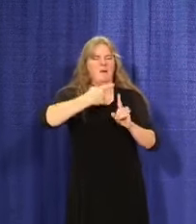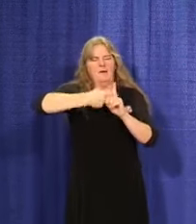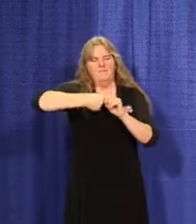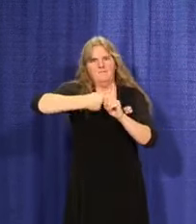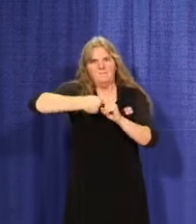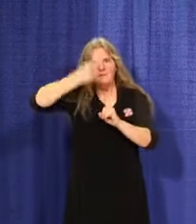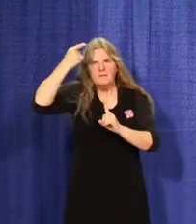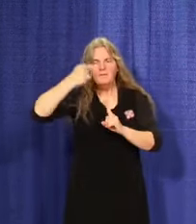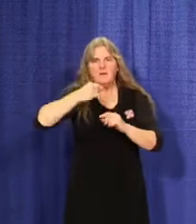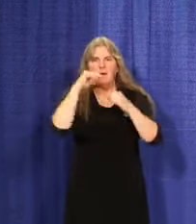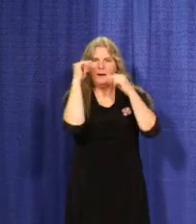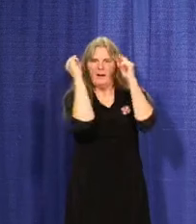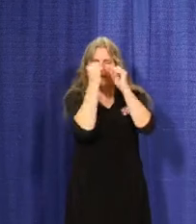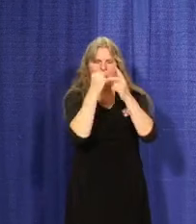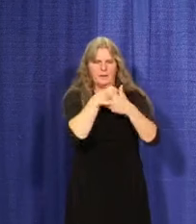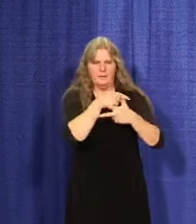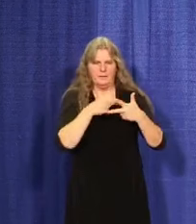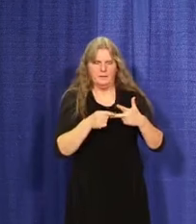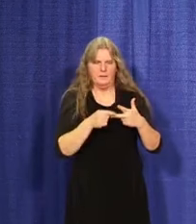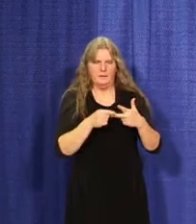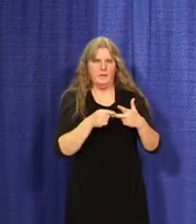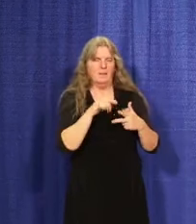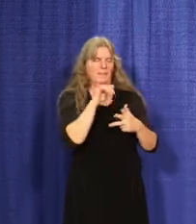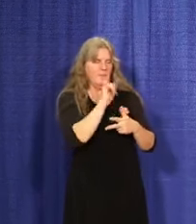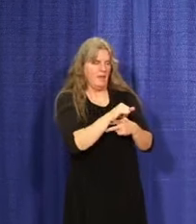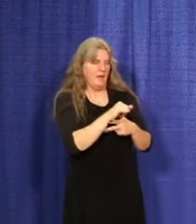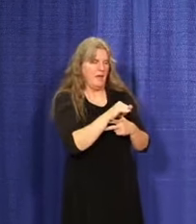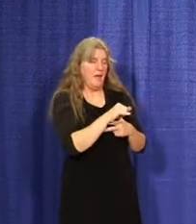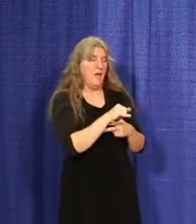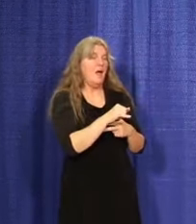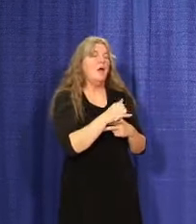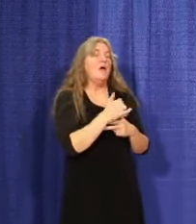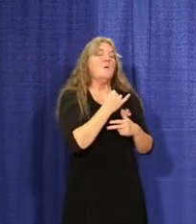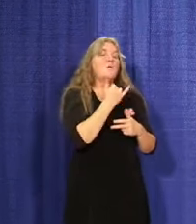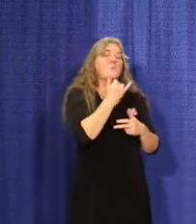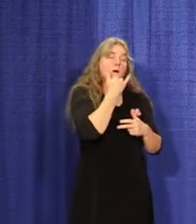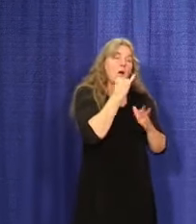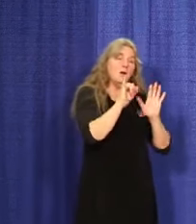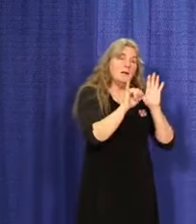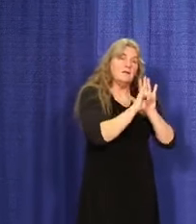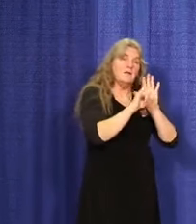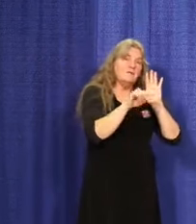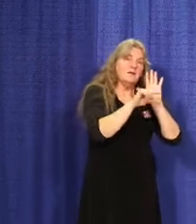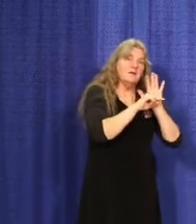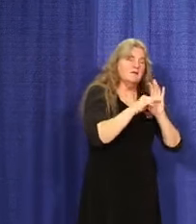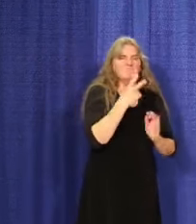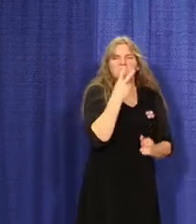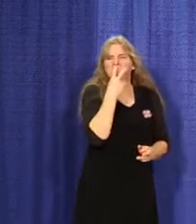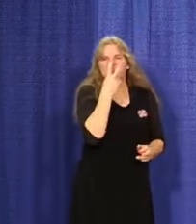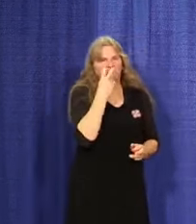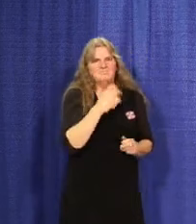chance of a false-negative in that case would be very low. And the predictability of a